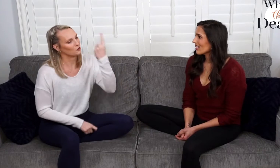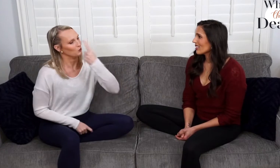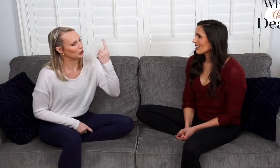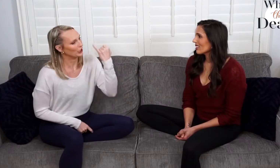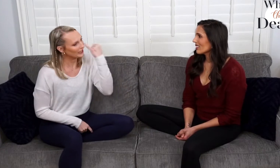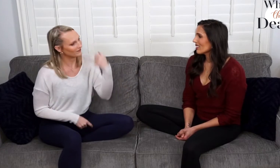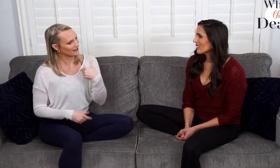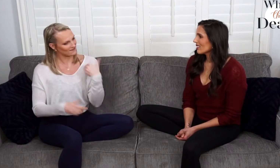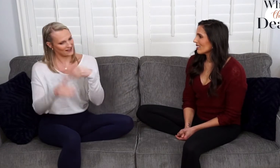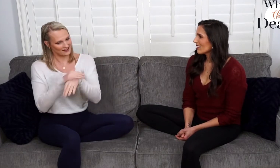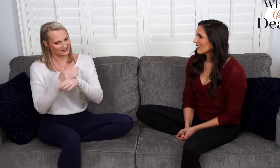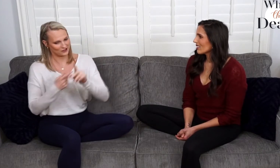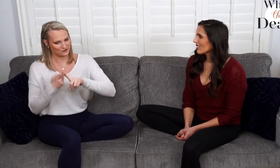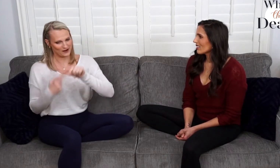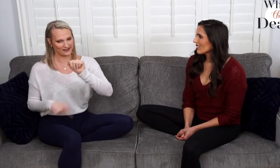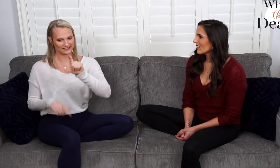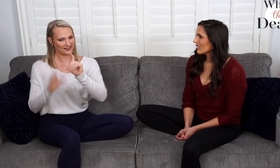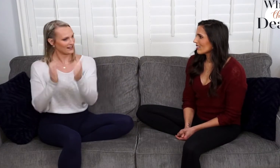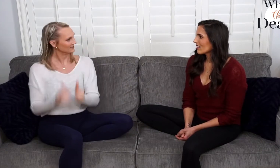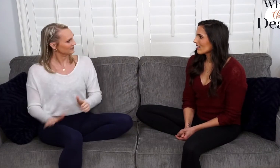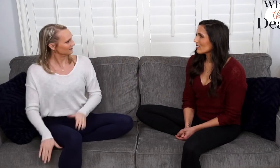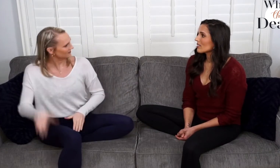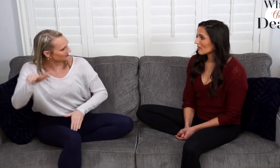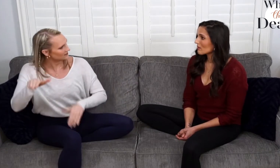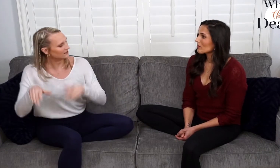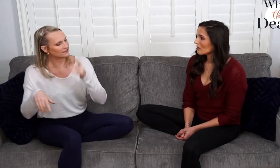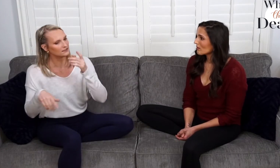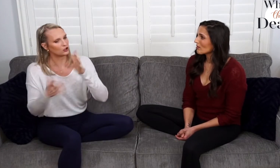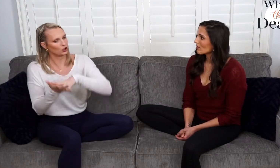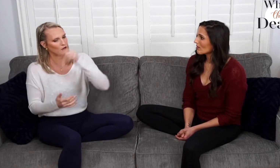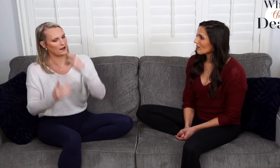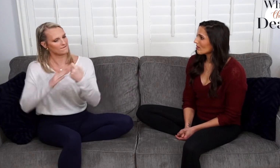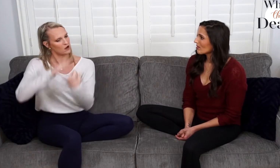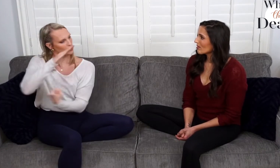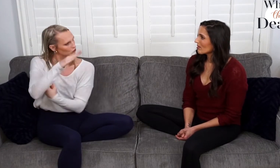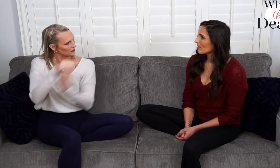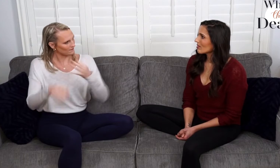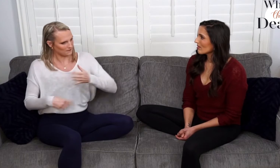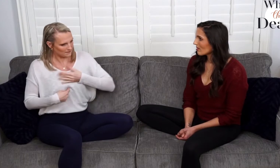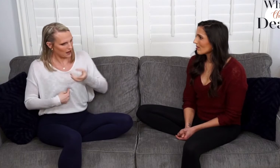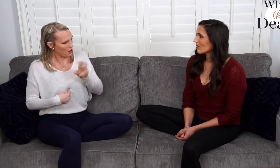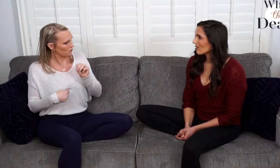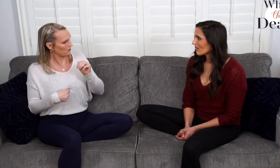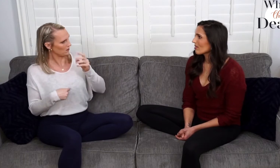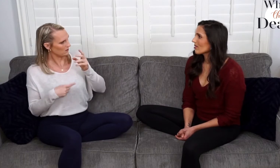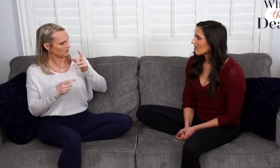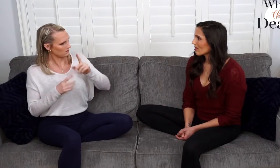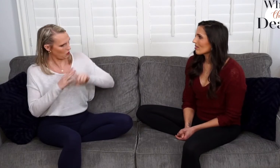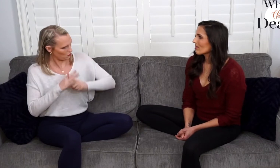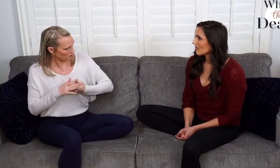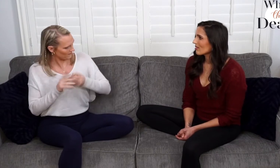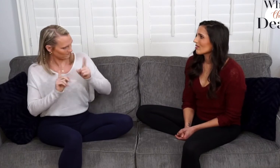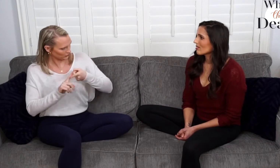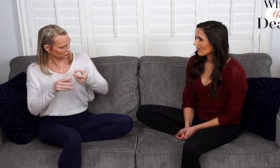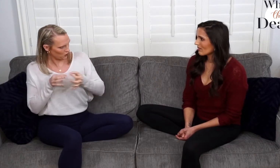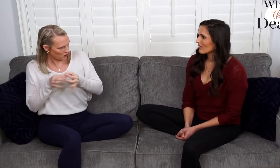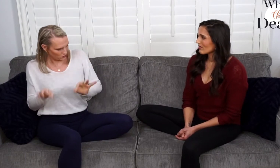wondered if I had access to ASL classes growing up and learning the structure of my original